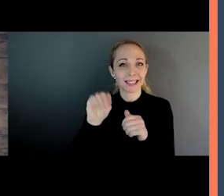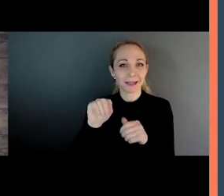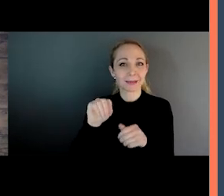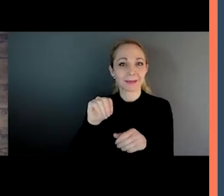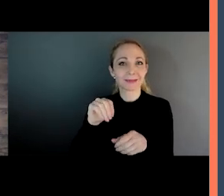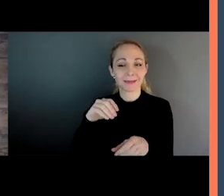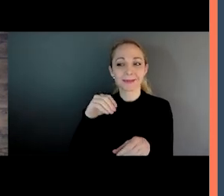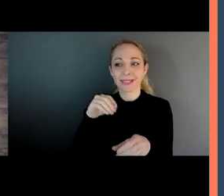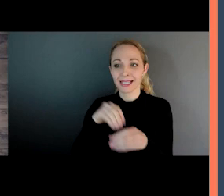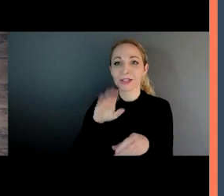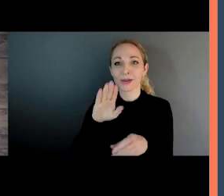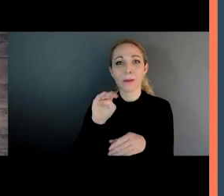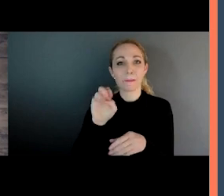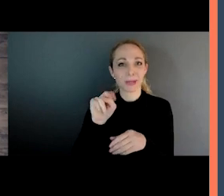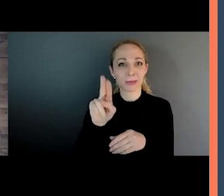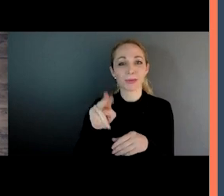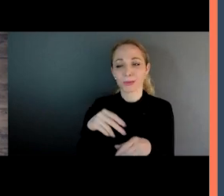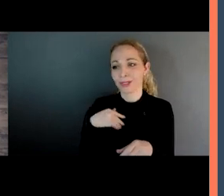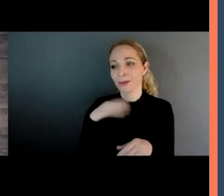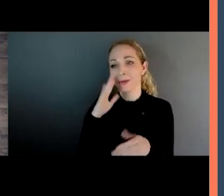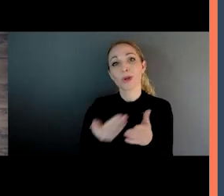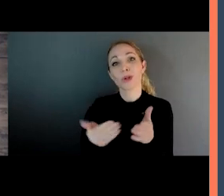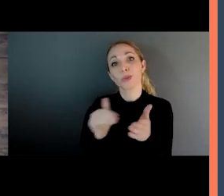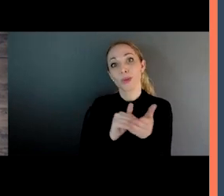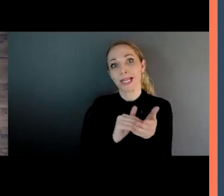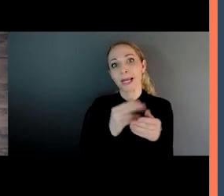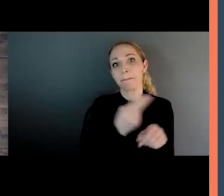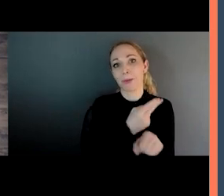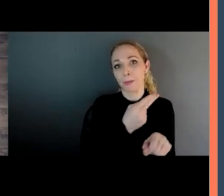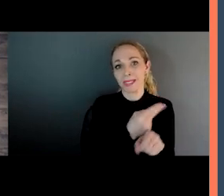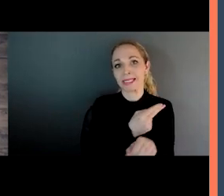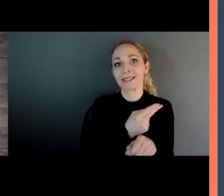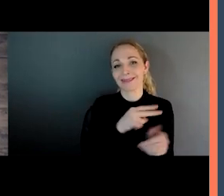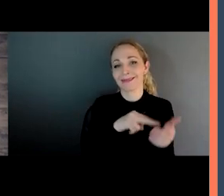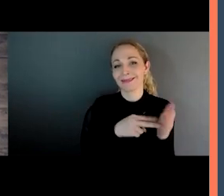SO WE WILL REPURPOSE THAT AND IT IS VERY EASY.